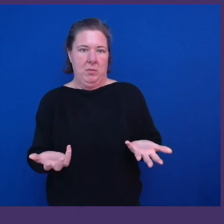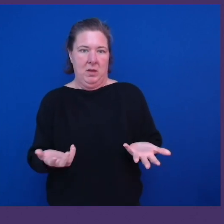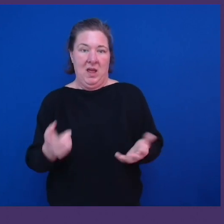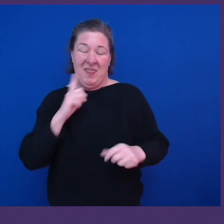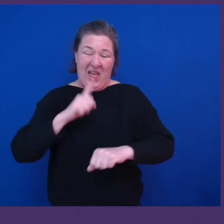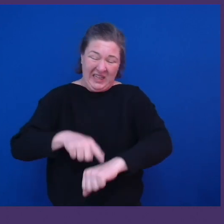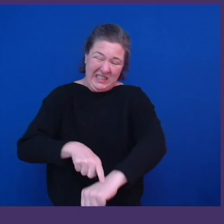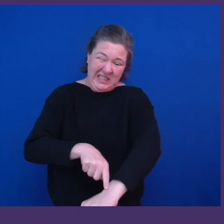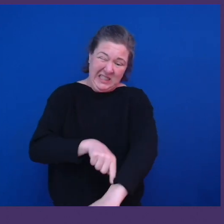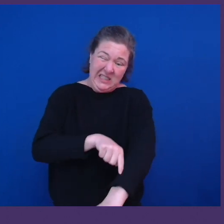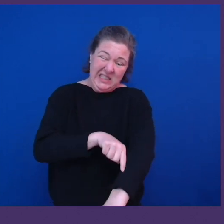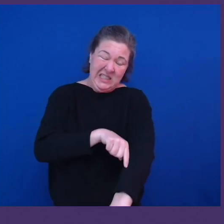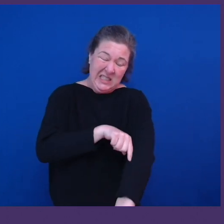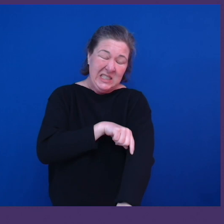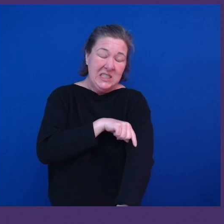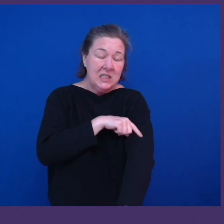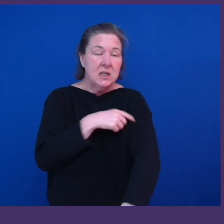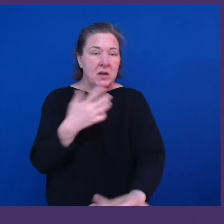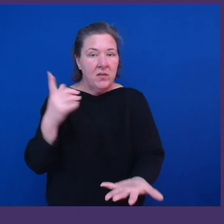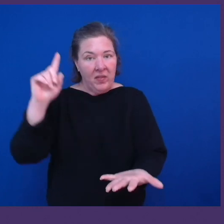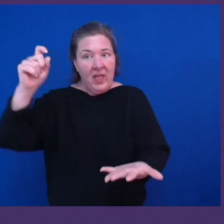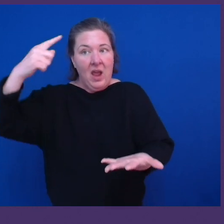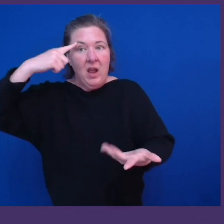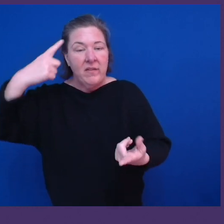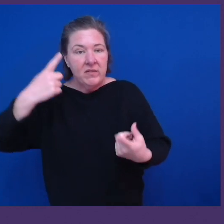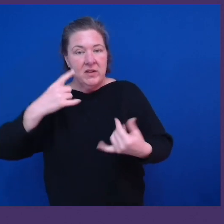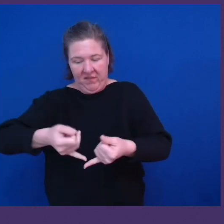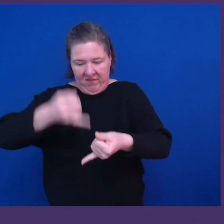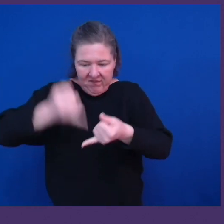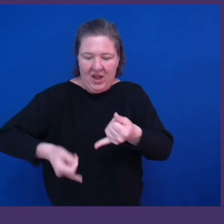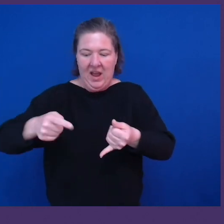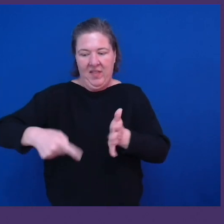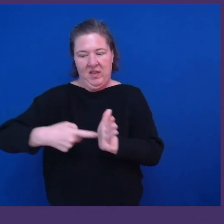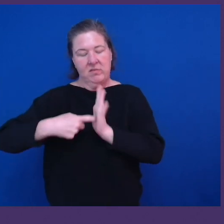for the government to finalize this regulation because --